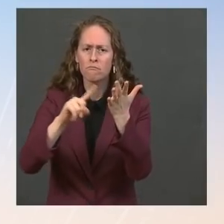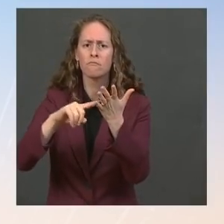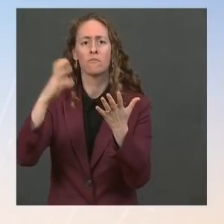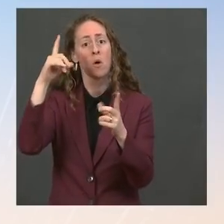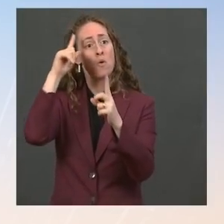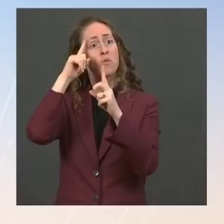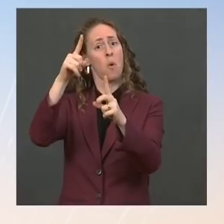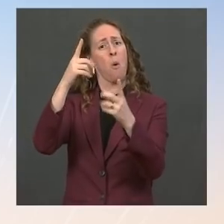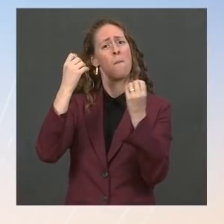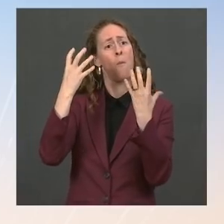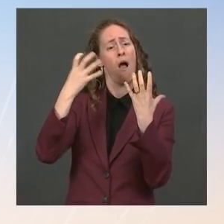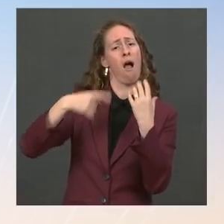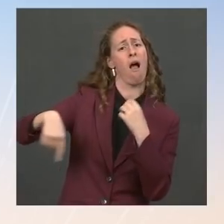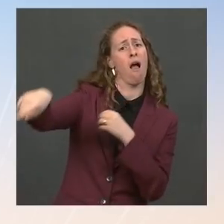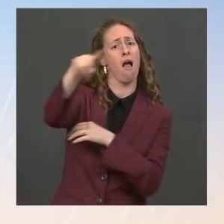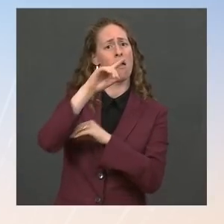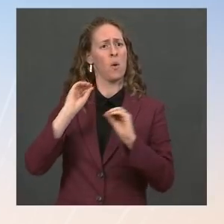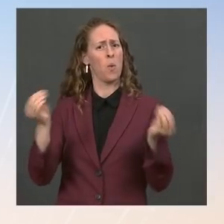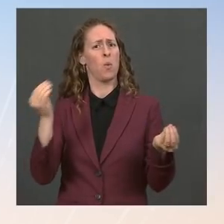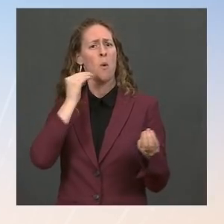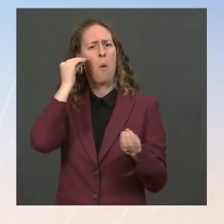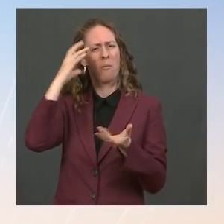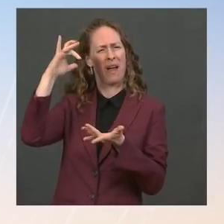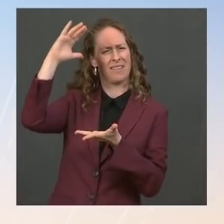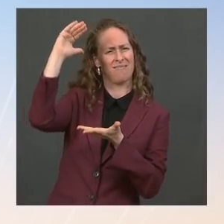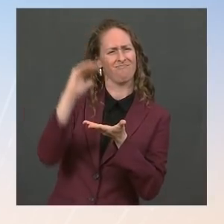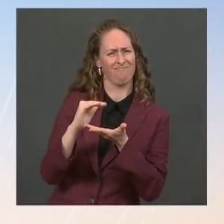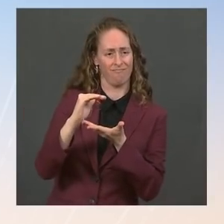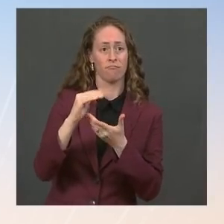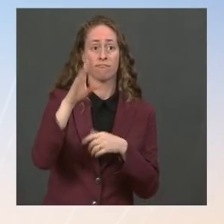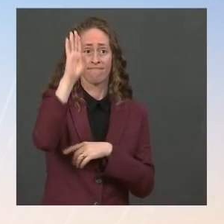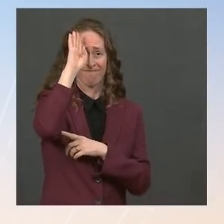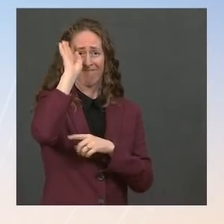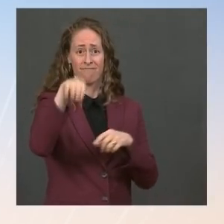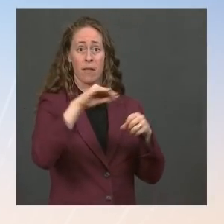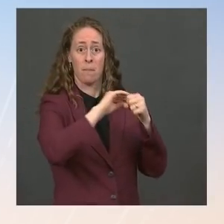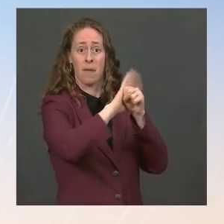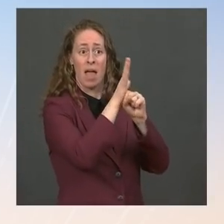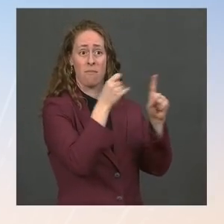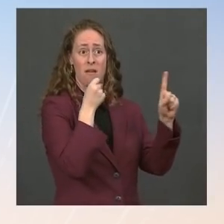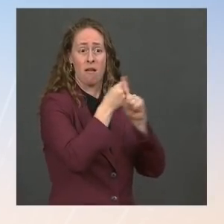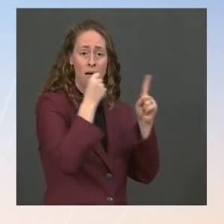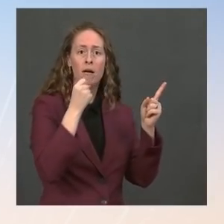Homelessness was on the rise before the pandemic, and the last couple of years have just exacerbated the problem.